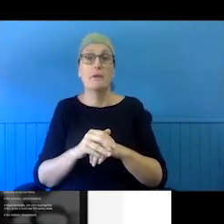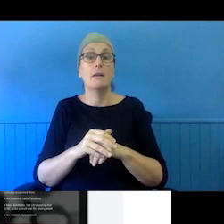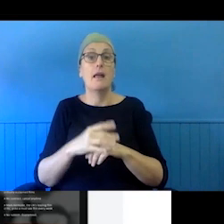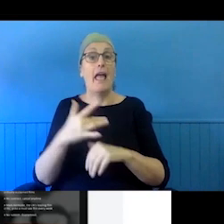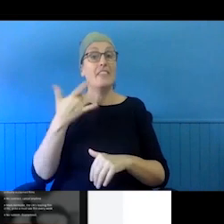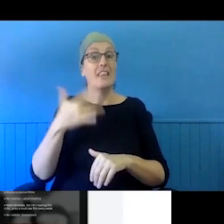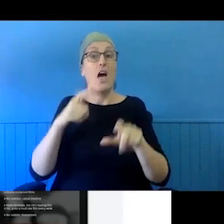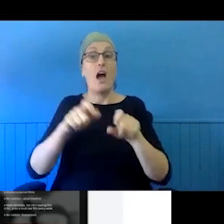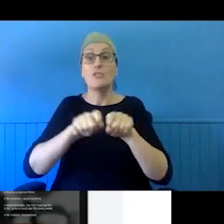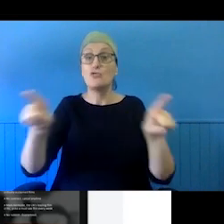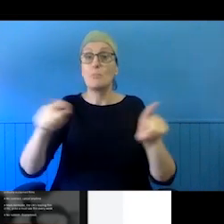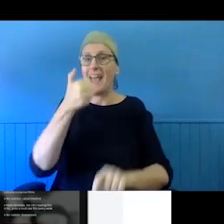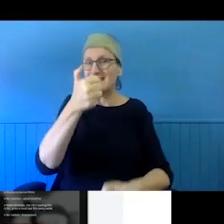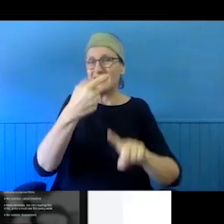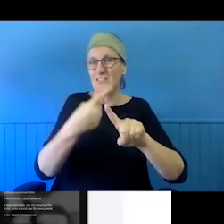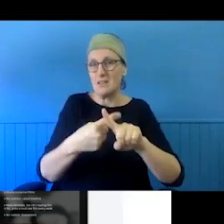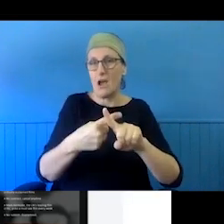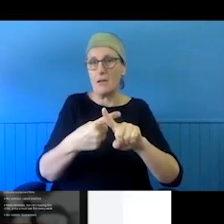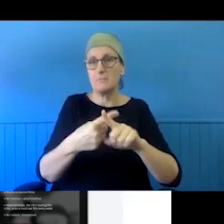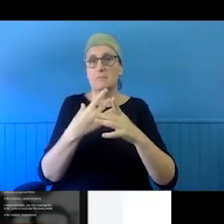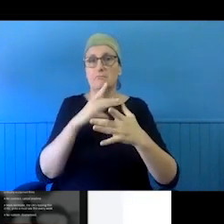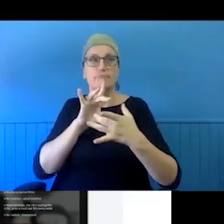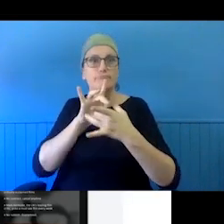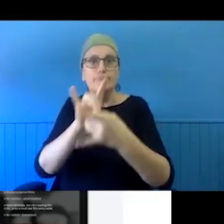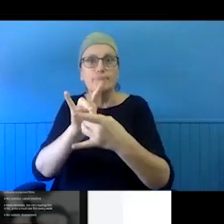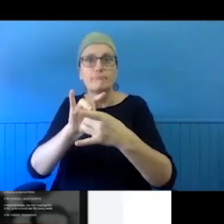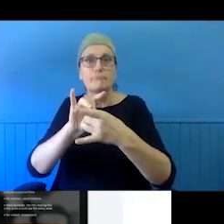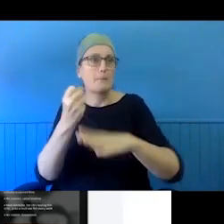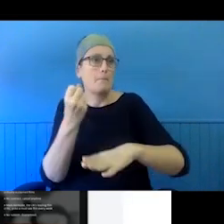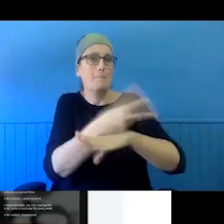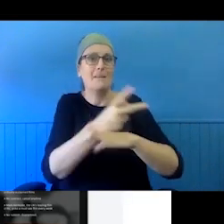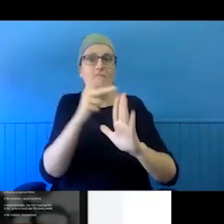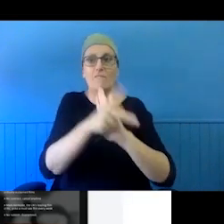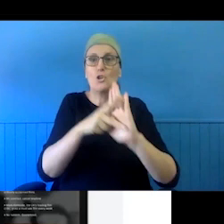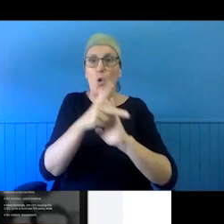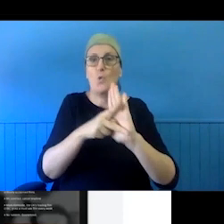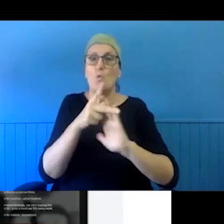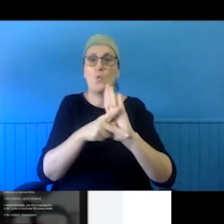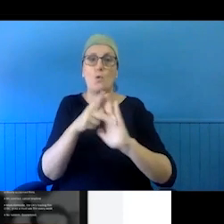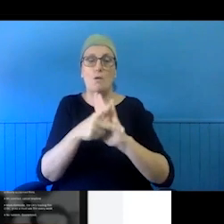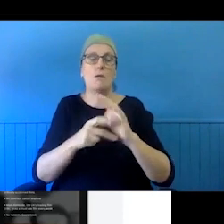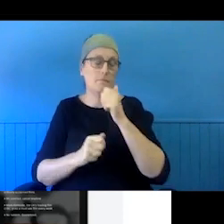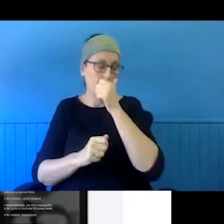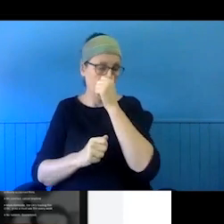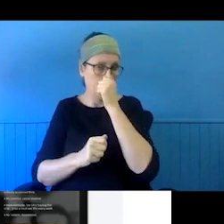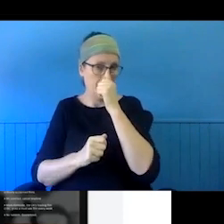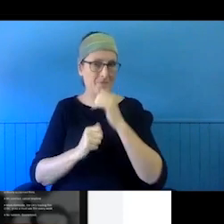six tiles the engagement of traditional video. I'll talk about livestreaming as well. Creators are this generation's storytellers. They